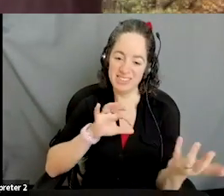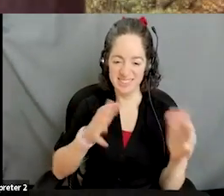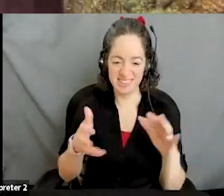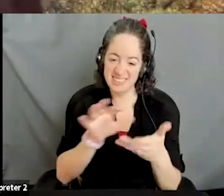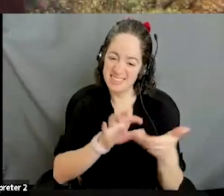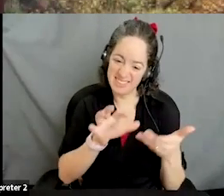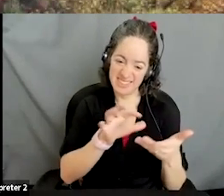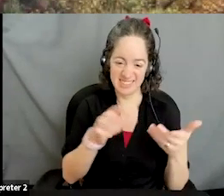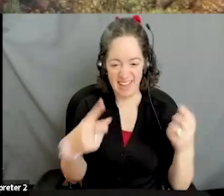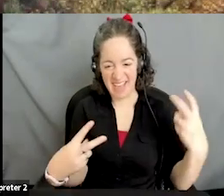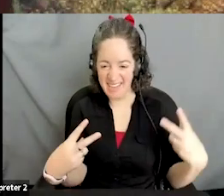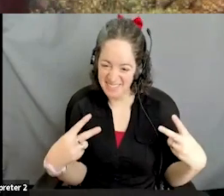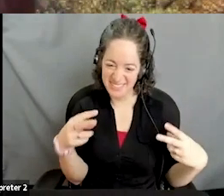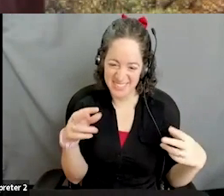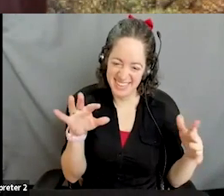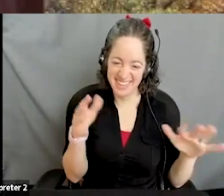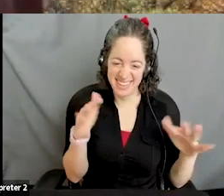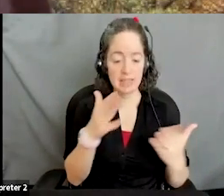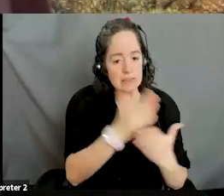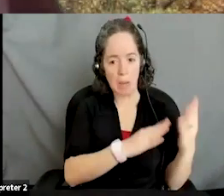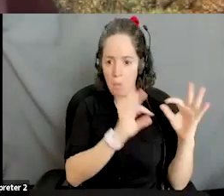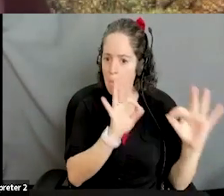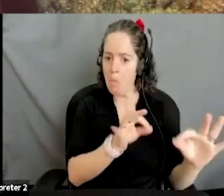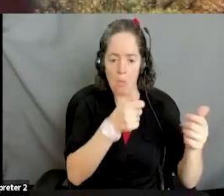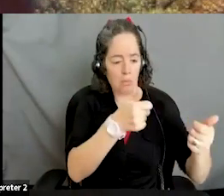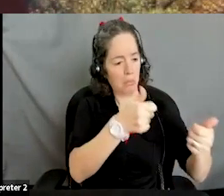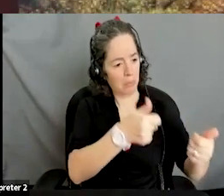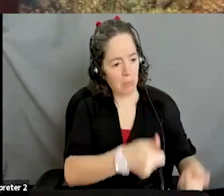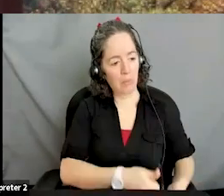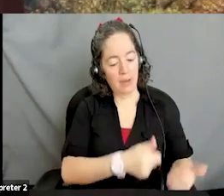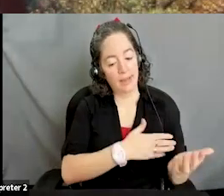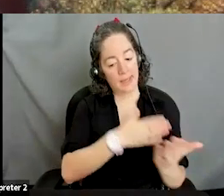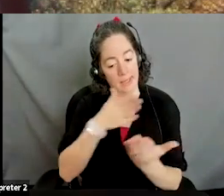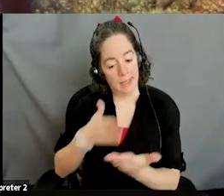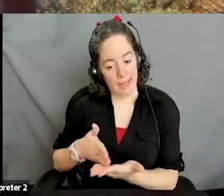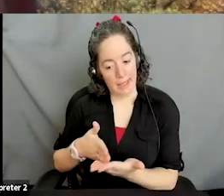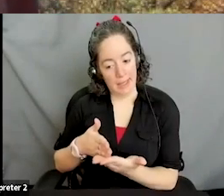We were doing some things great, but it was mostly by accident